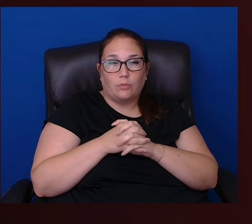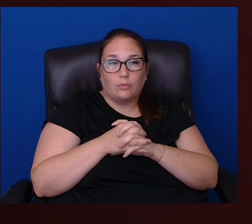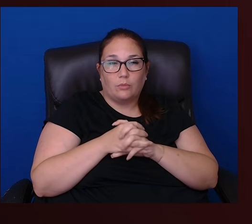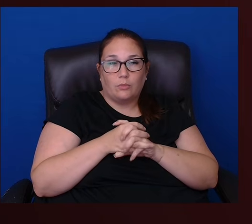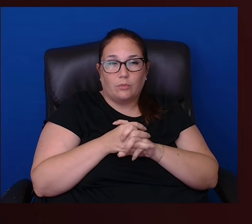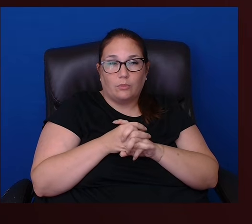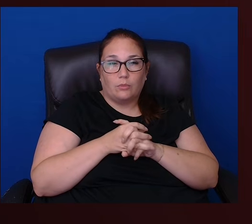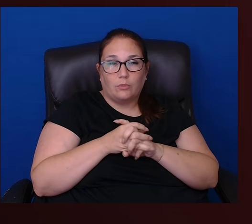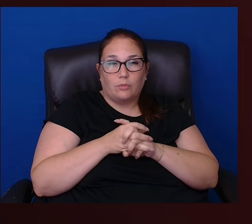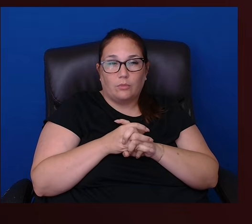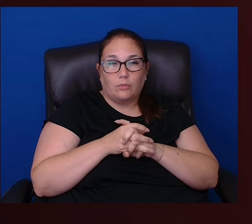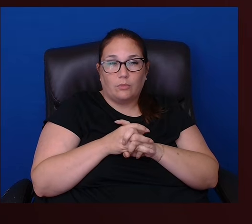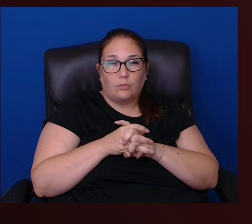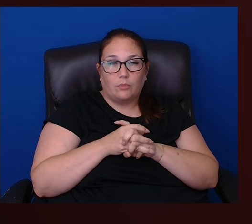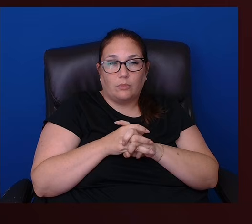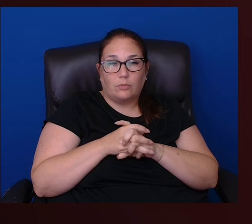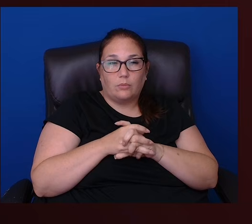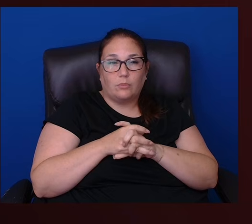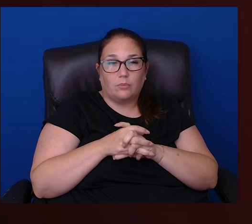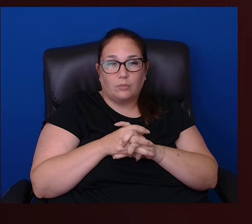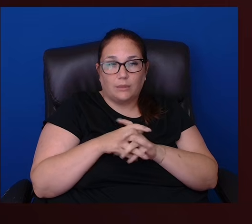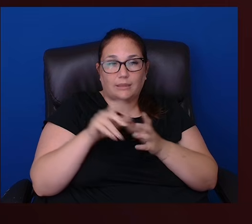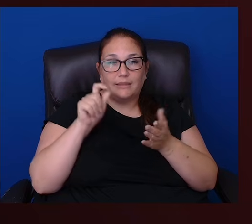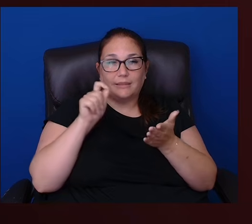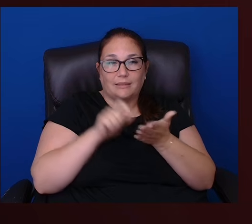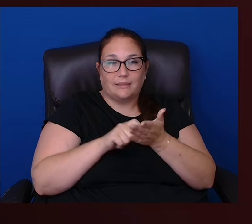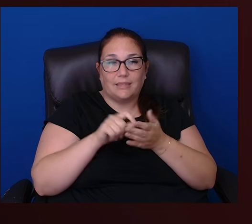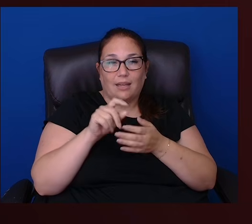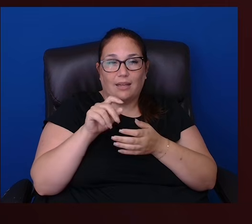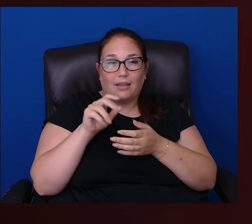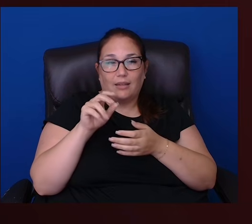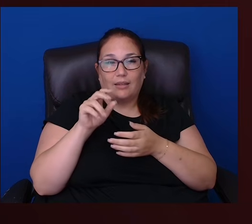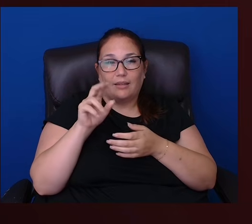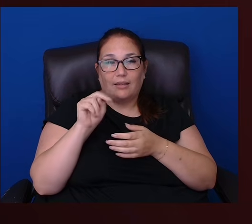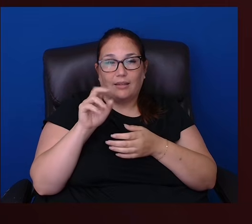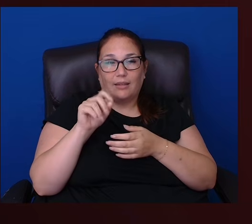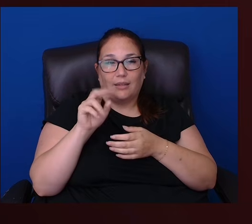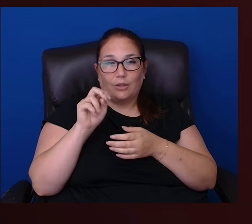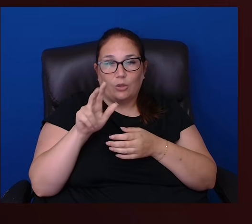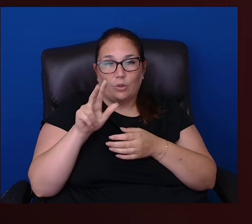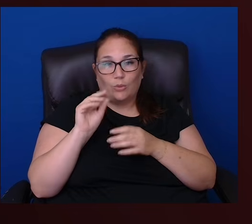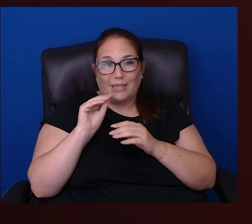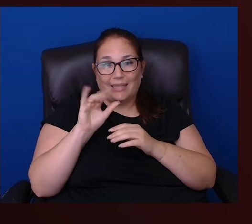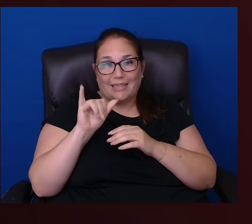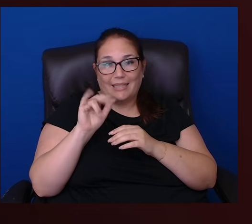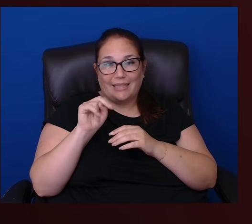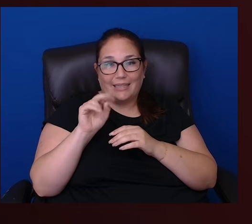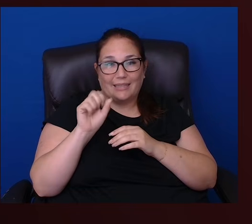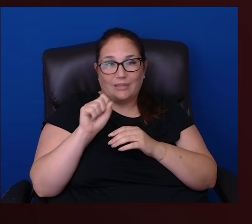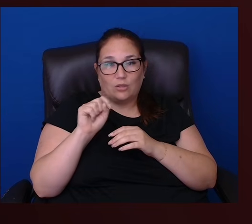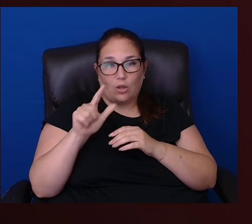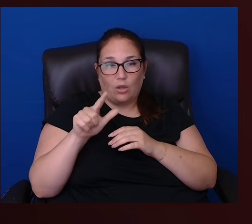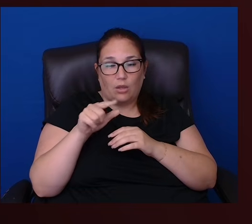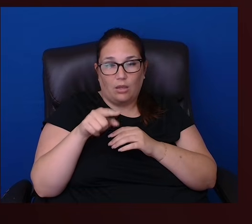and -- so it's ".NET new install", and let's blow that up, okay, so that installs the template.